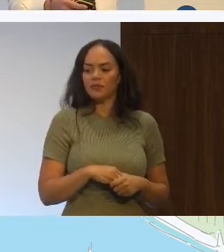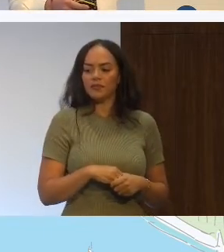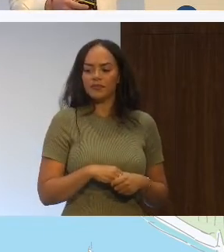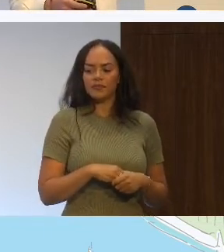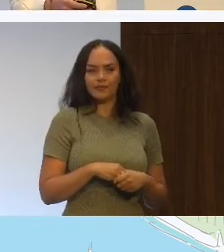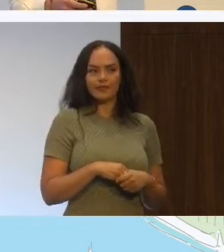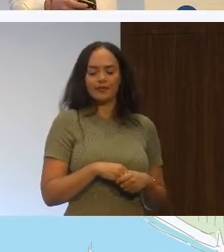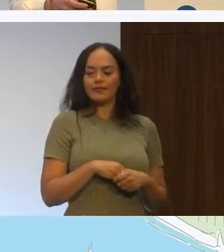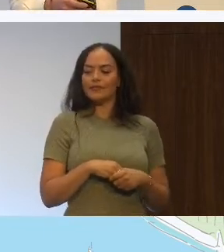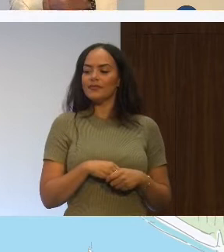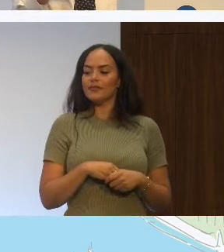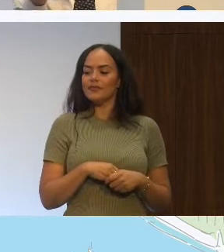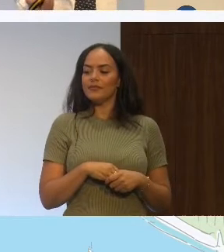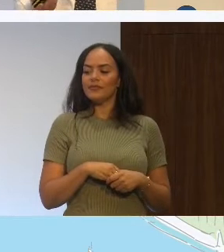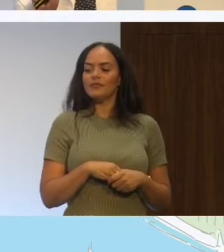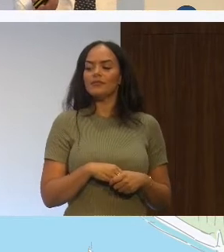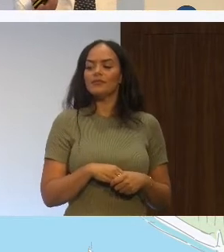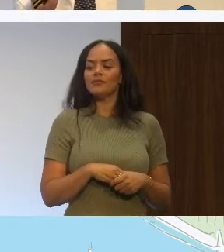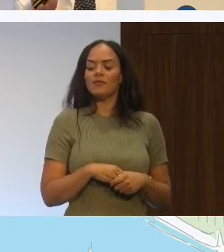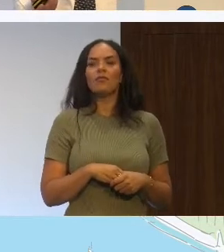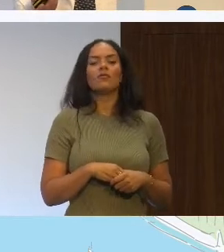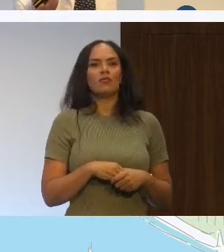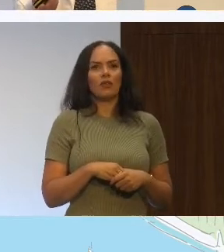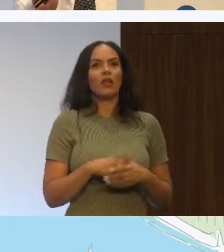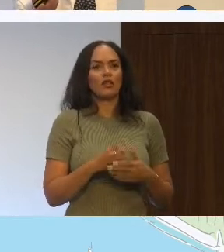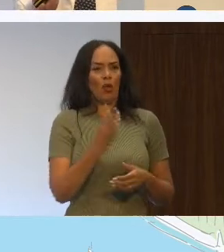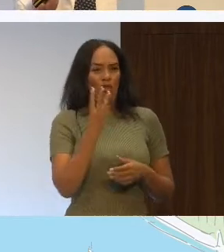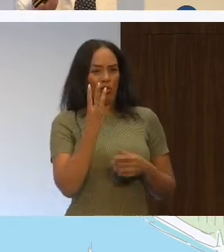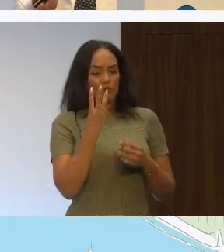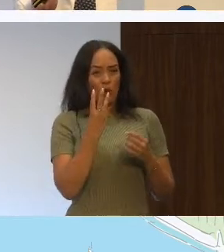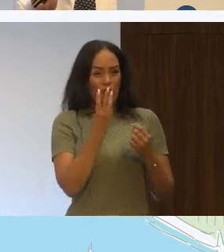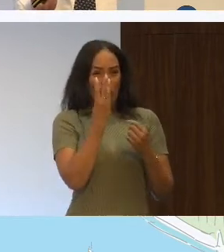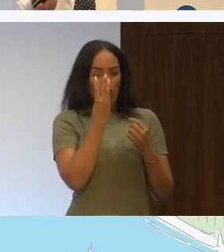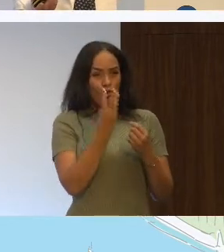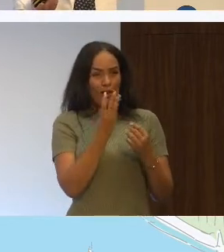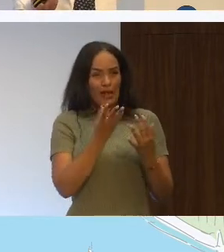And once once you've been through three different oral preventatives and